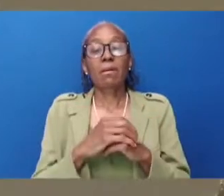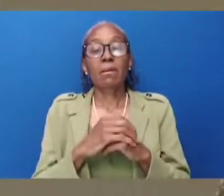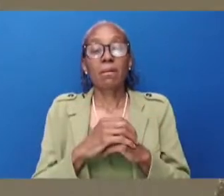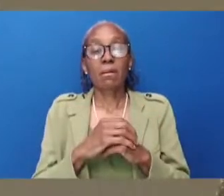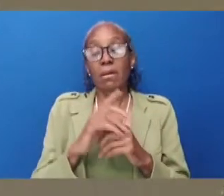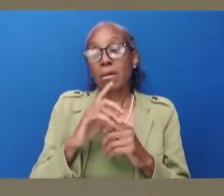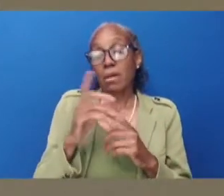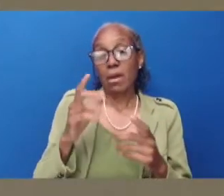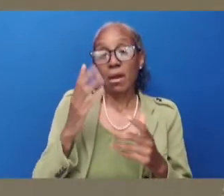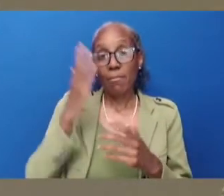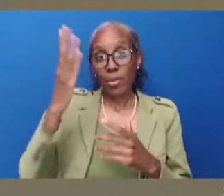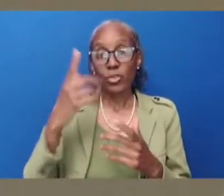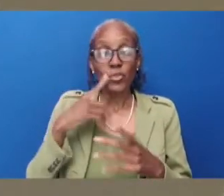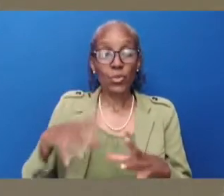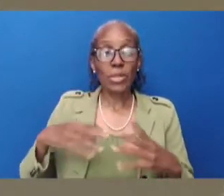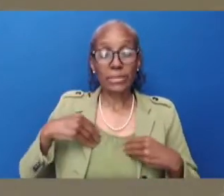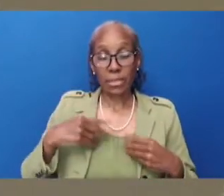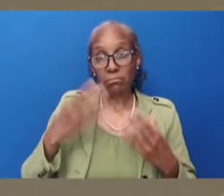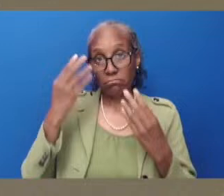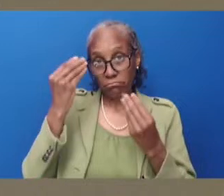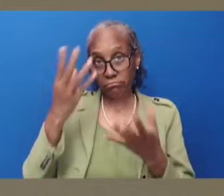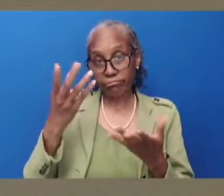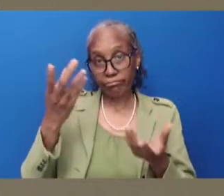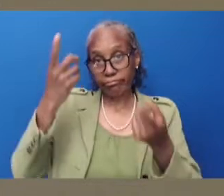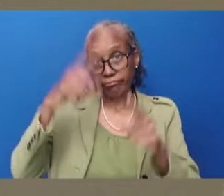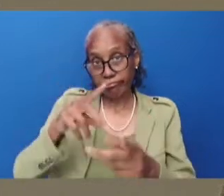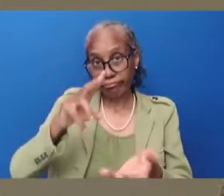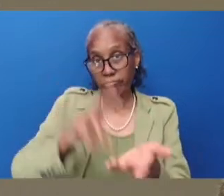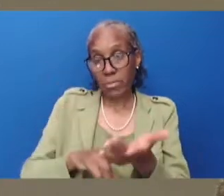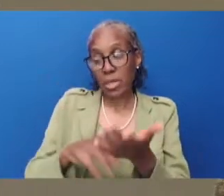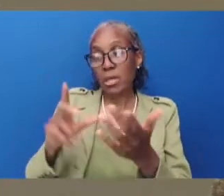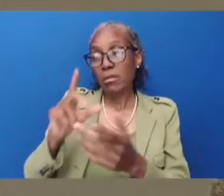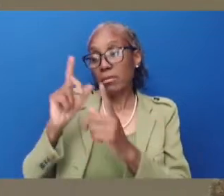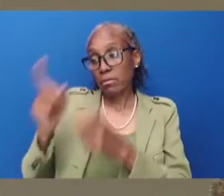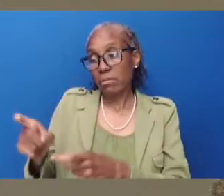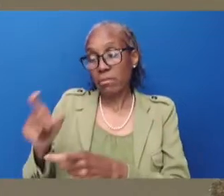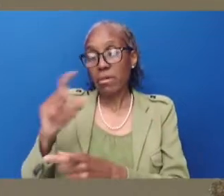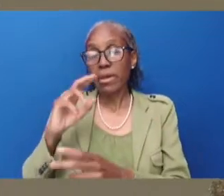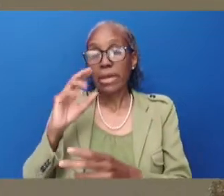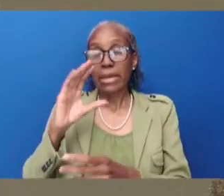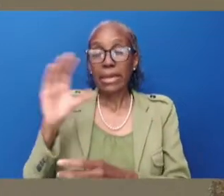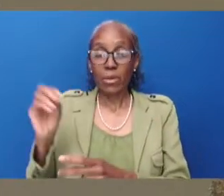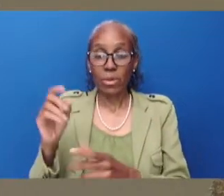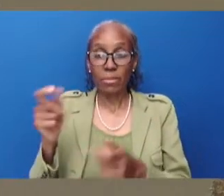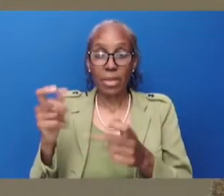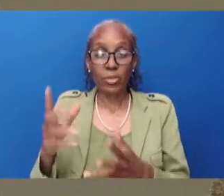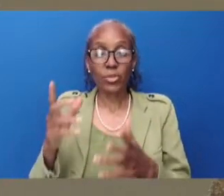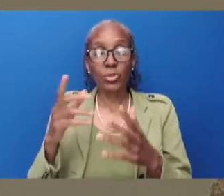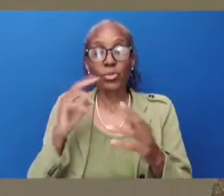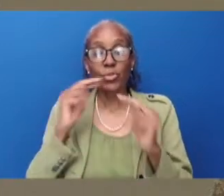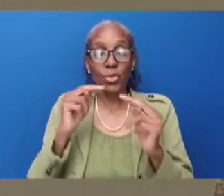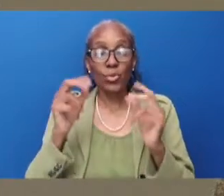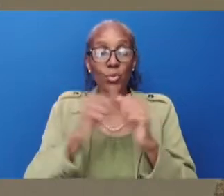OPPOSED IN AYES HAVE IT. NEXT, I'LL ENTERTAIN A MOTION TO